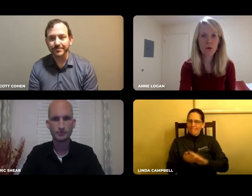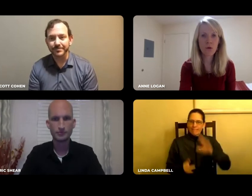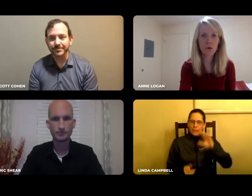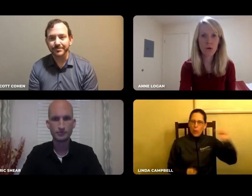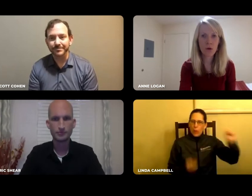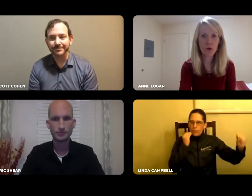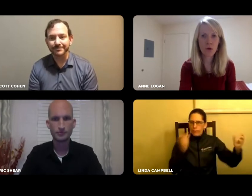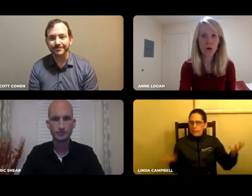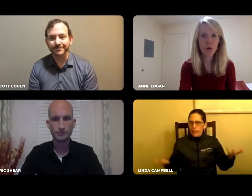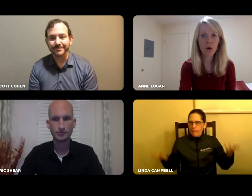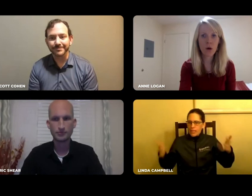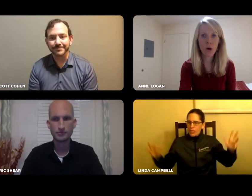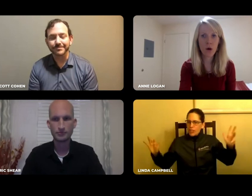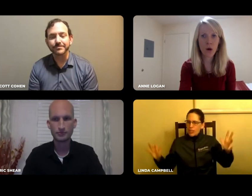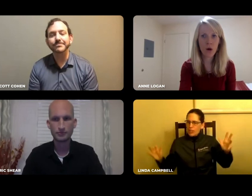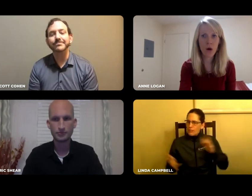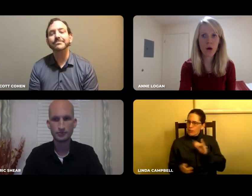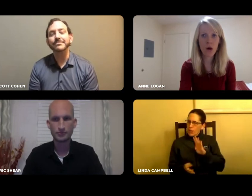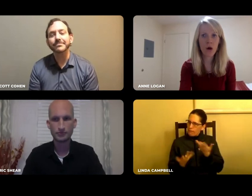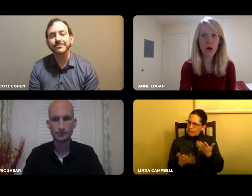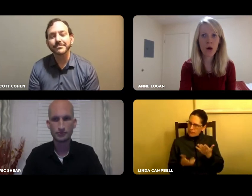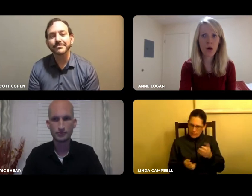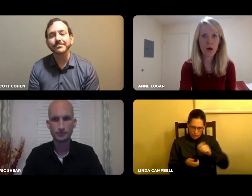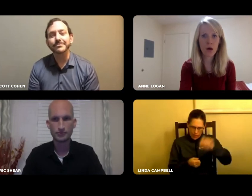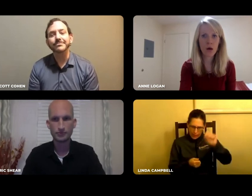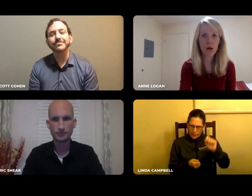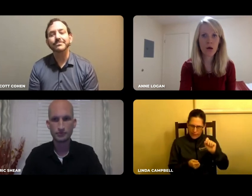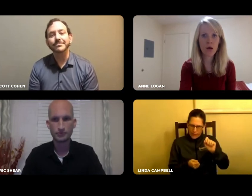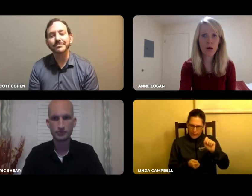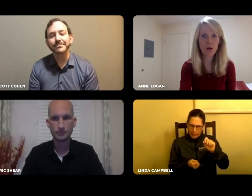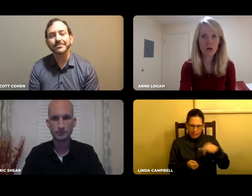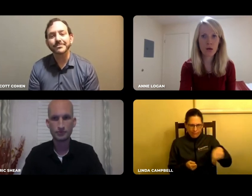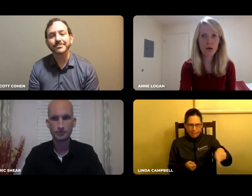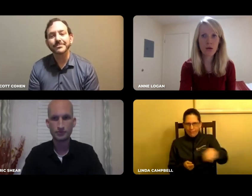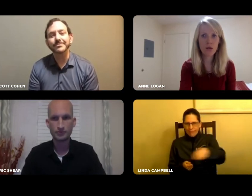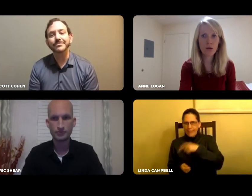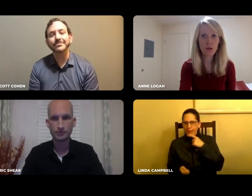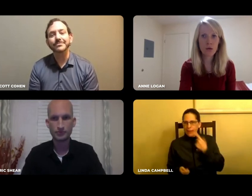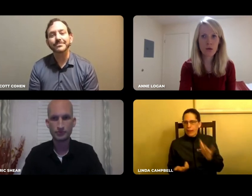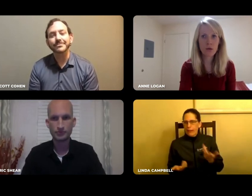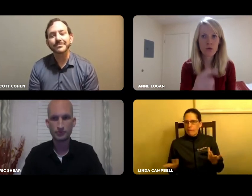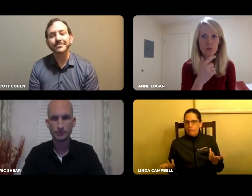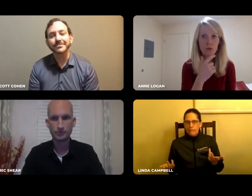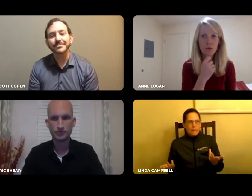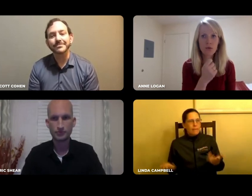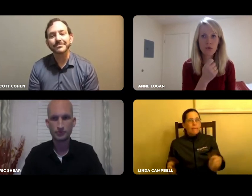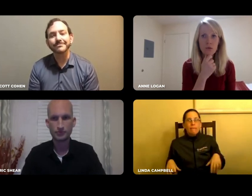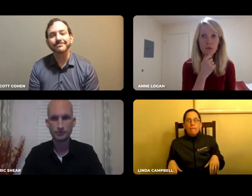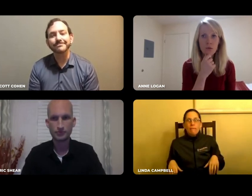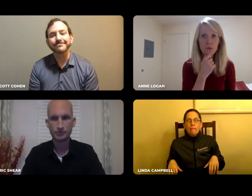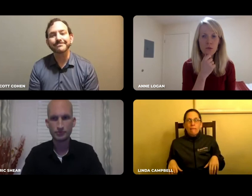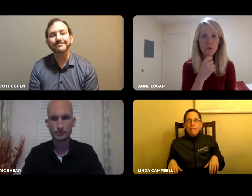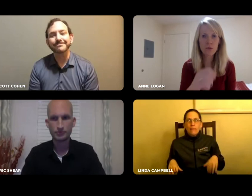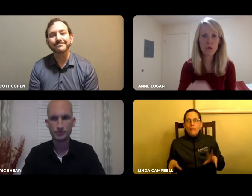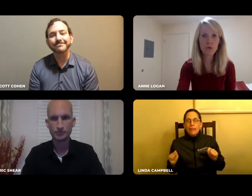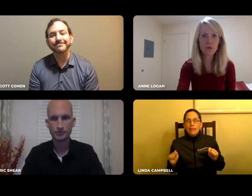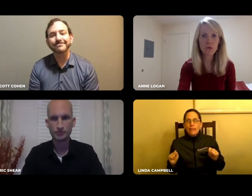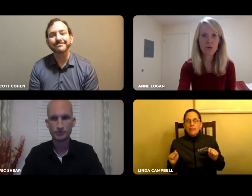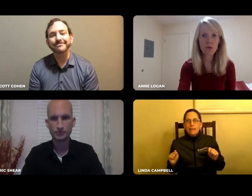and go home. That's a major accomplishment. Deaf people in the audience don't know what I'm signing if